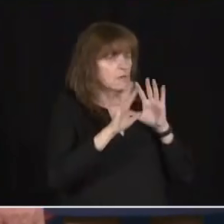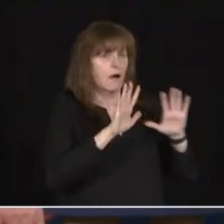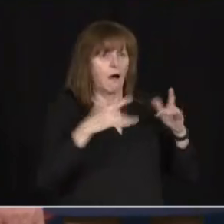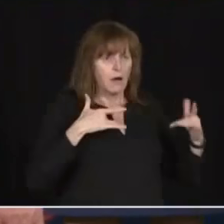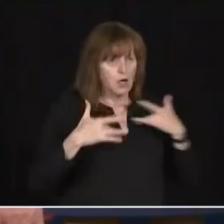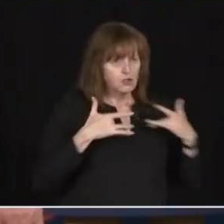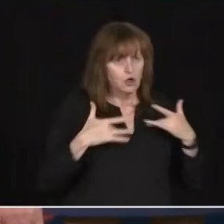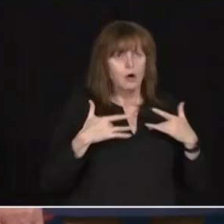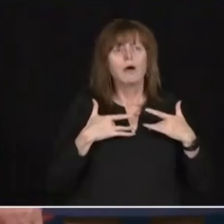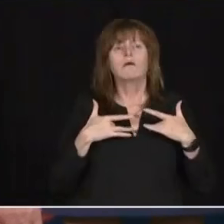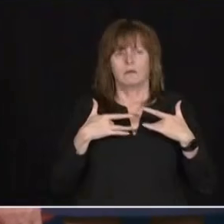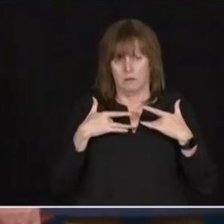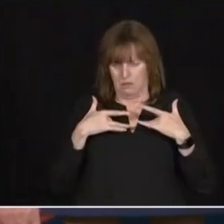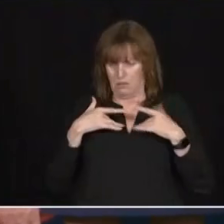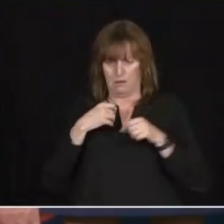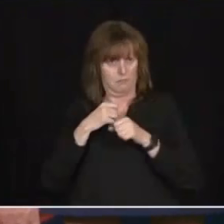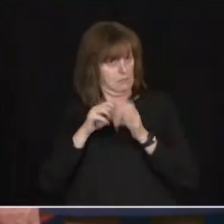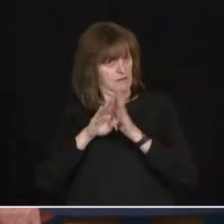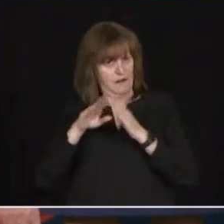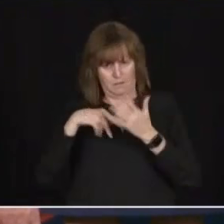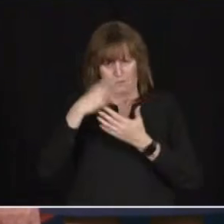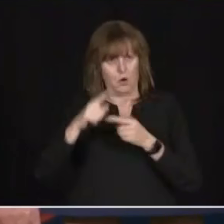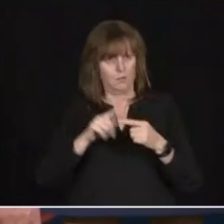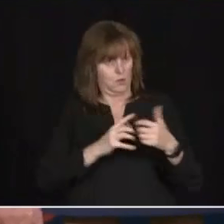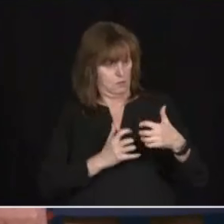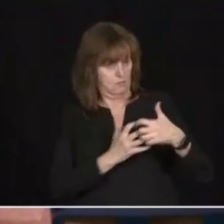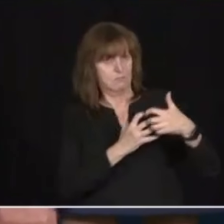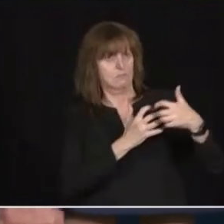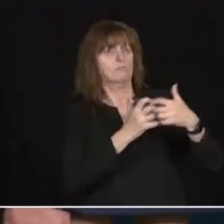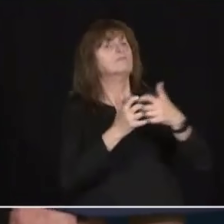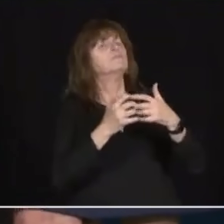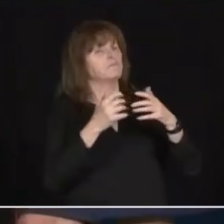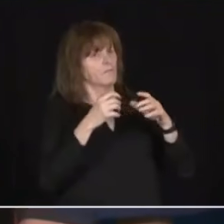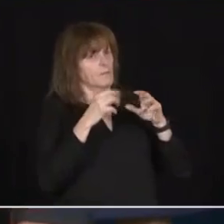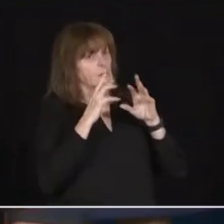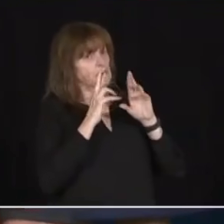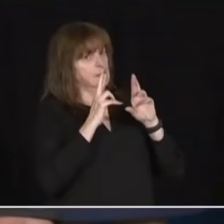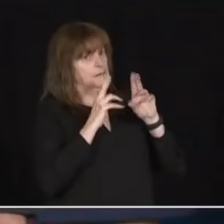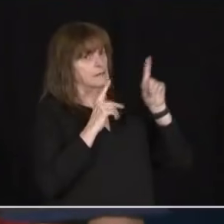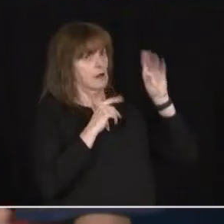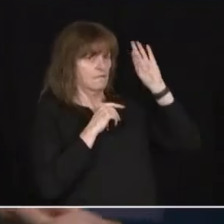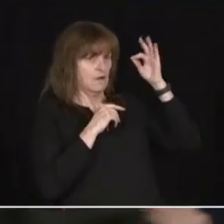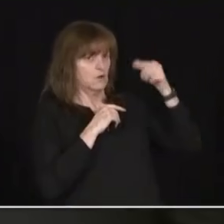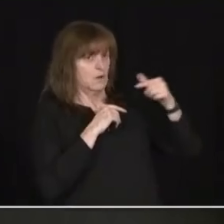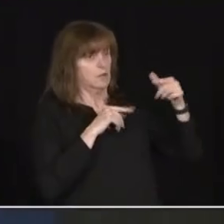So as we hear those concerns, we make sure the program addresses it and we are hopeful that